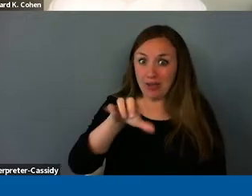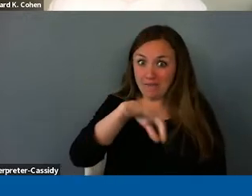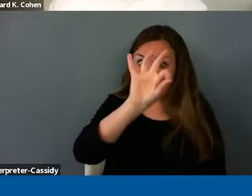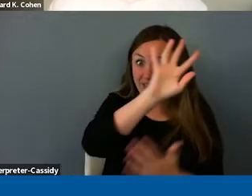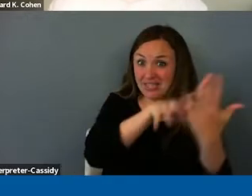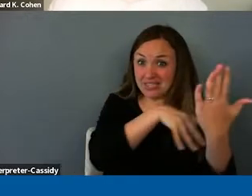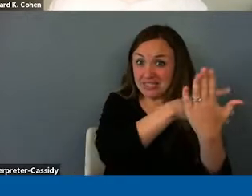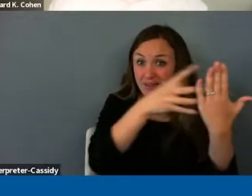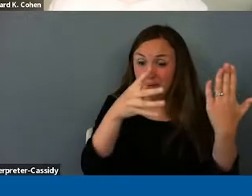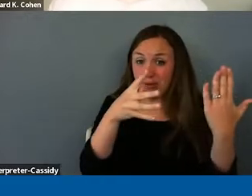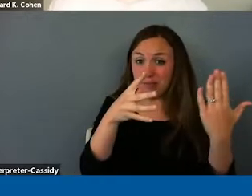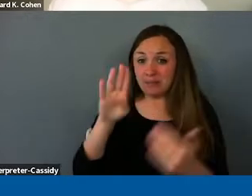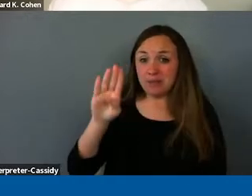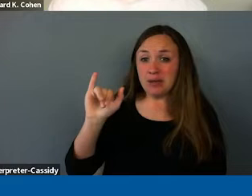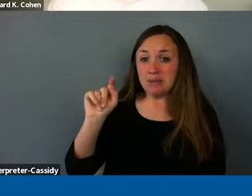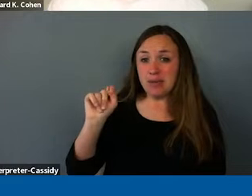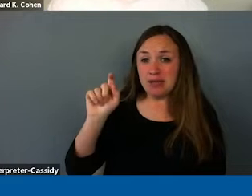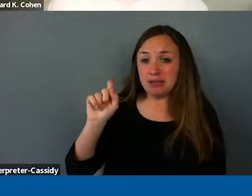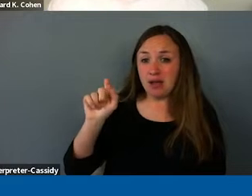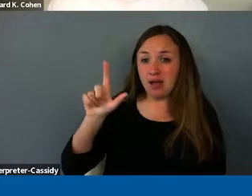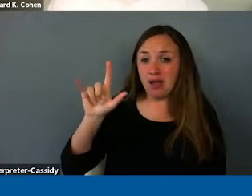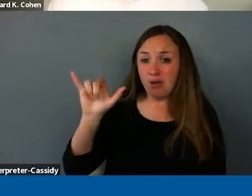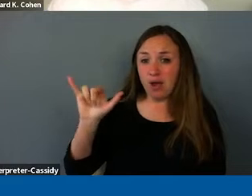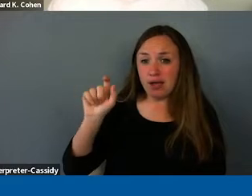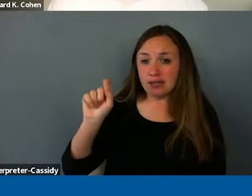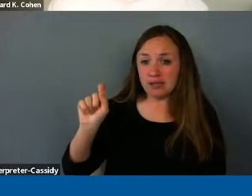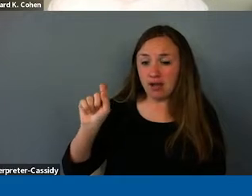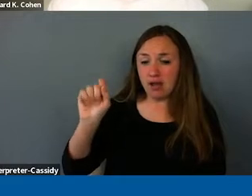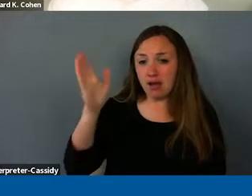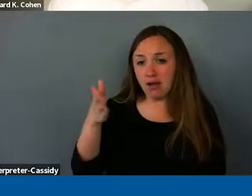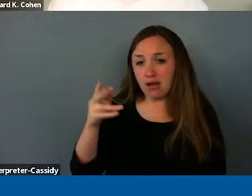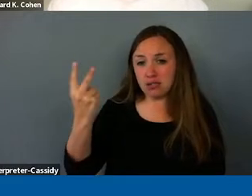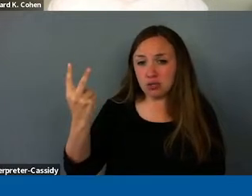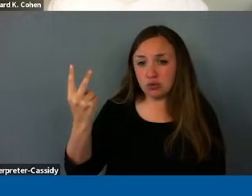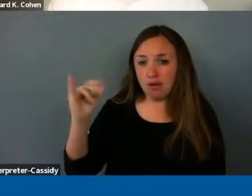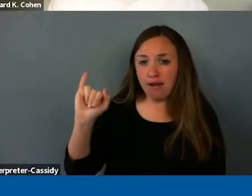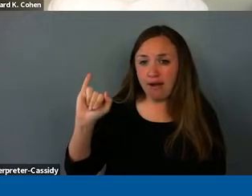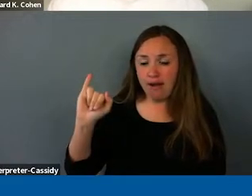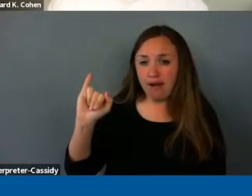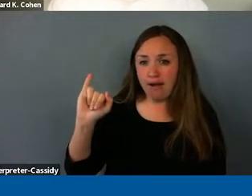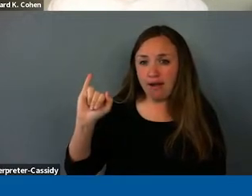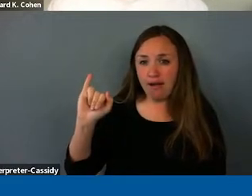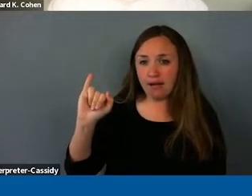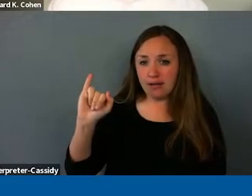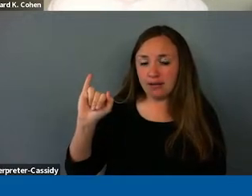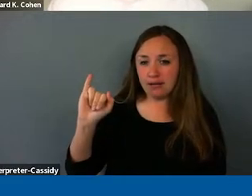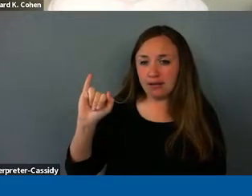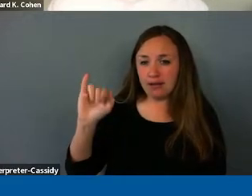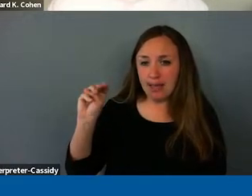at bit.ly forward slash, the number two, i as in India, capital M as in Mary,